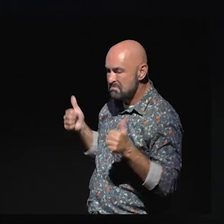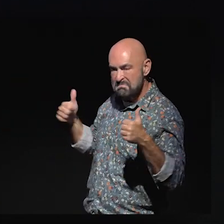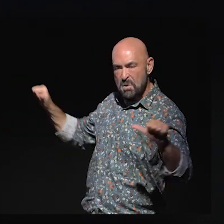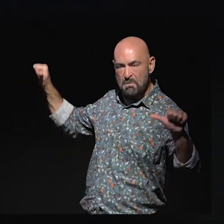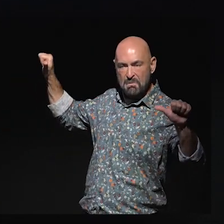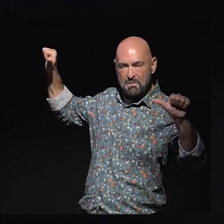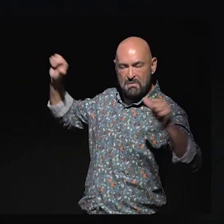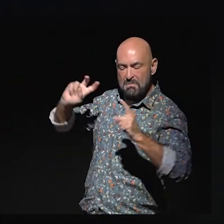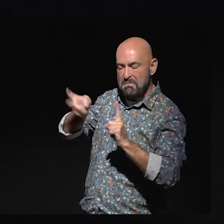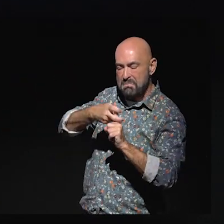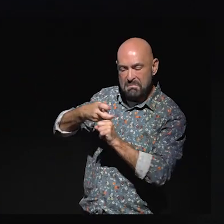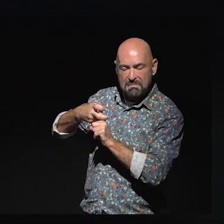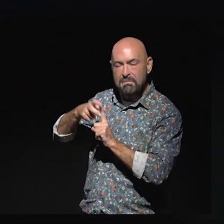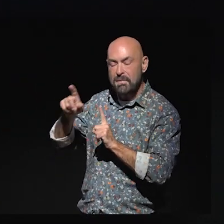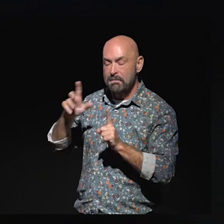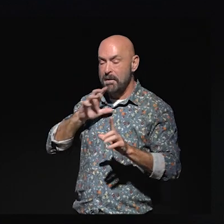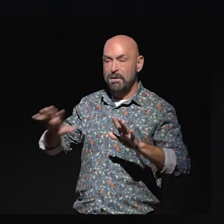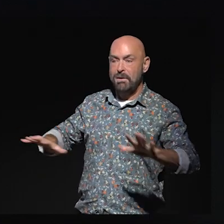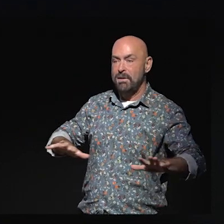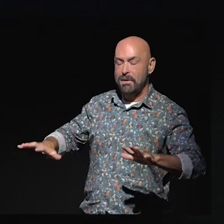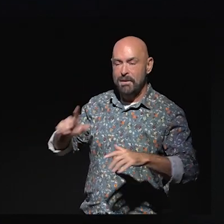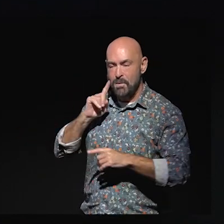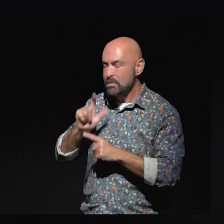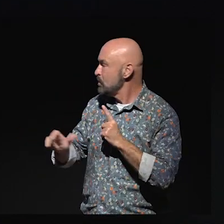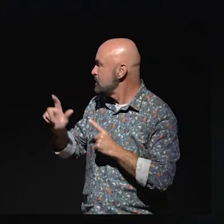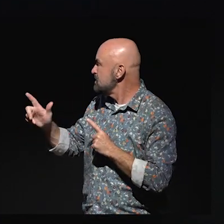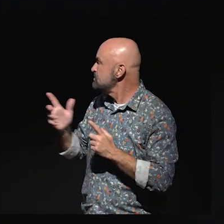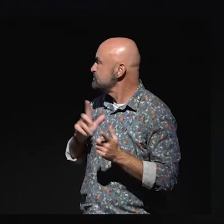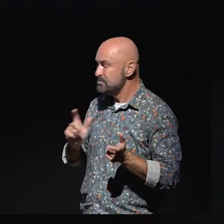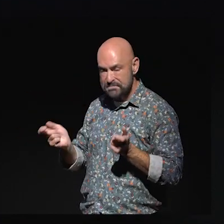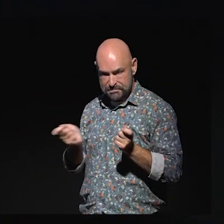and he doesn't quite know what to do with him as she takes control of the situation.